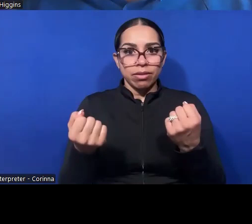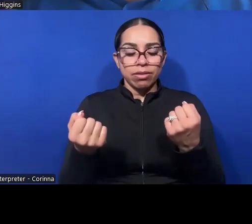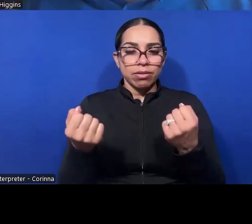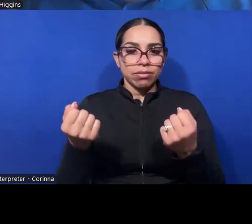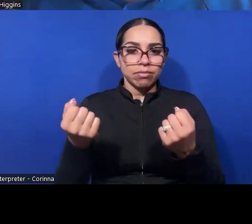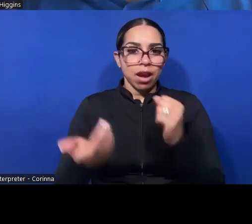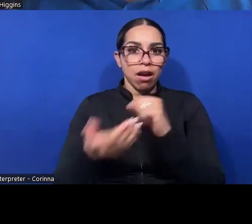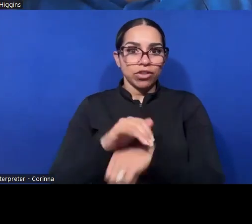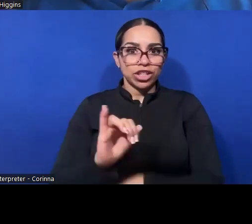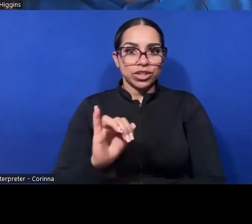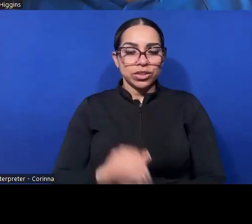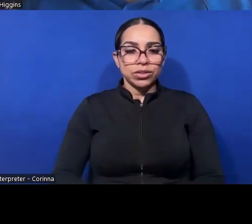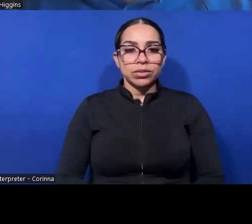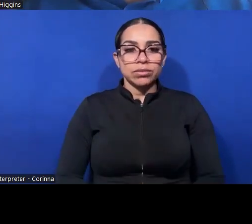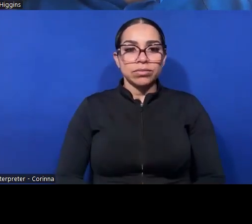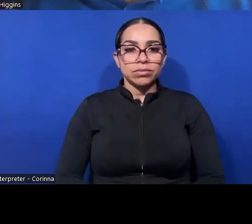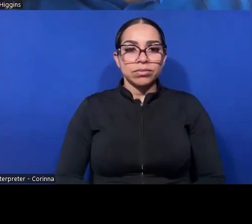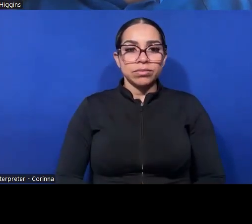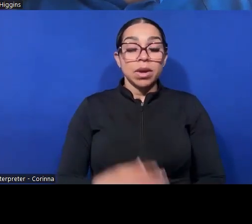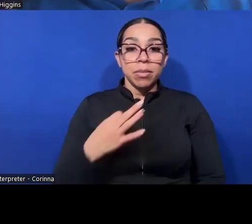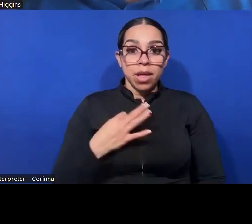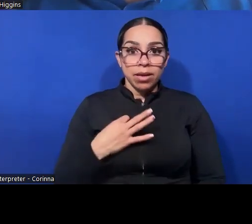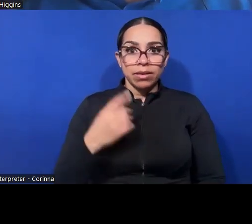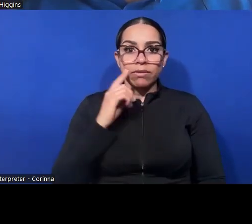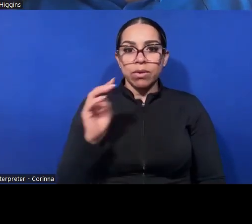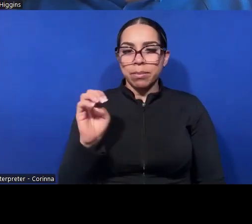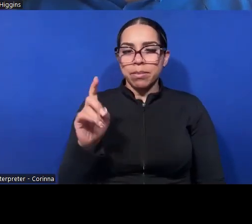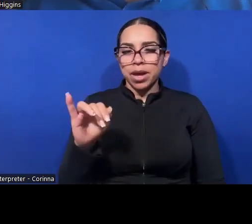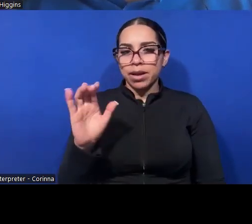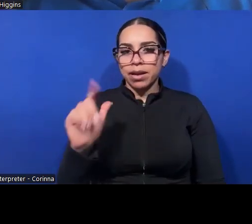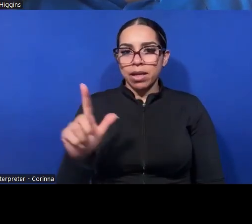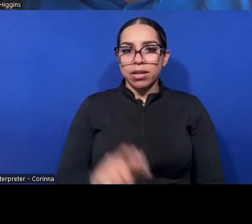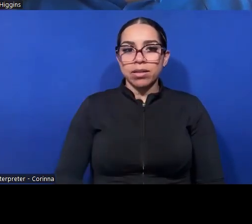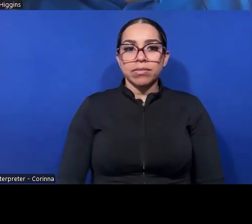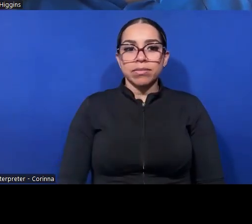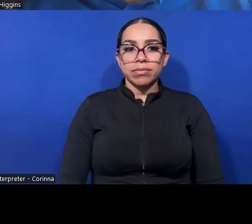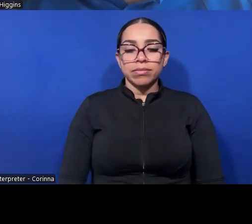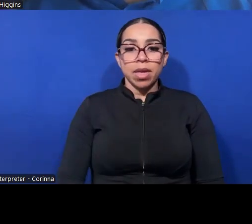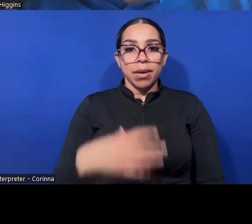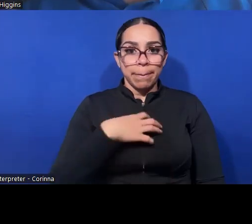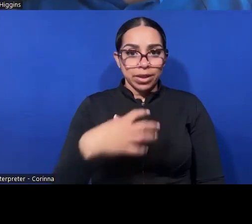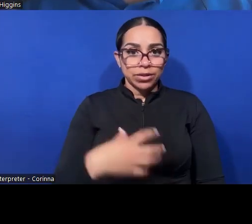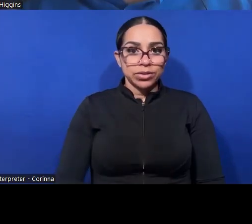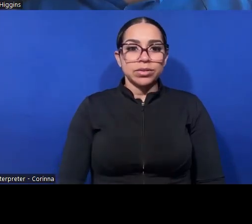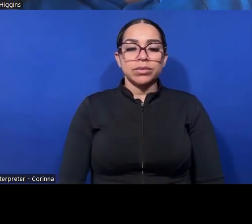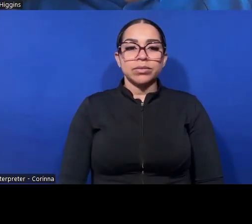Applying for many Medi-Cal. Medi-Cal appeals.